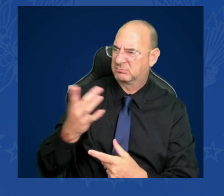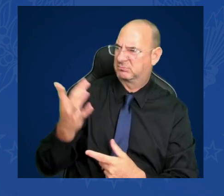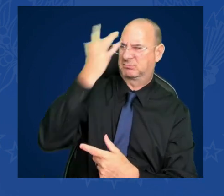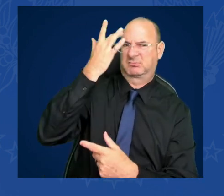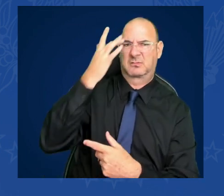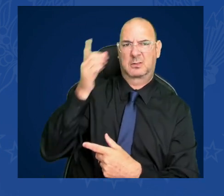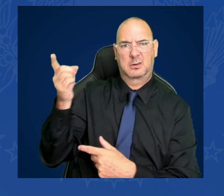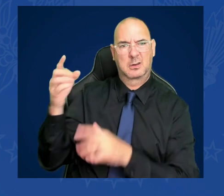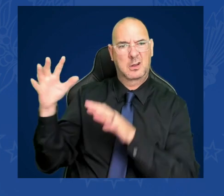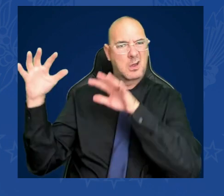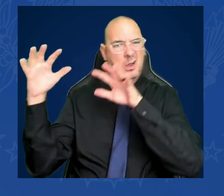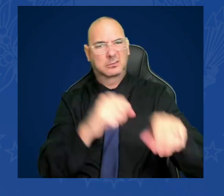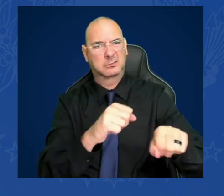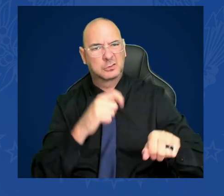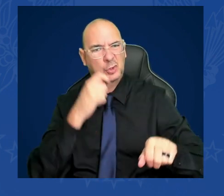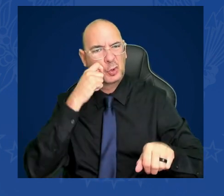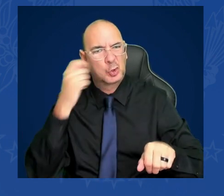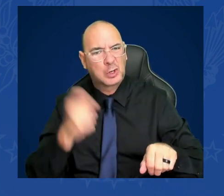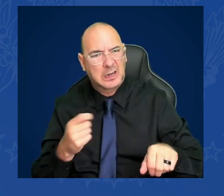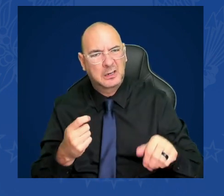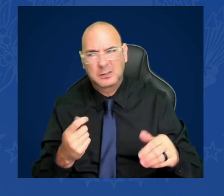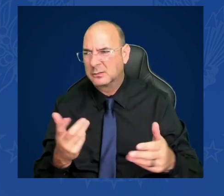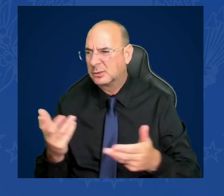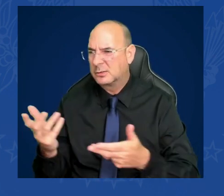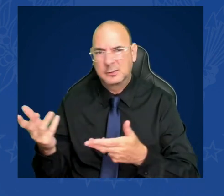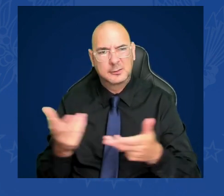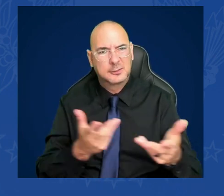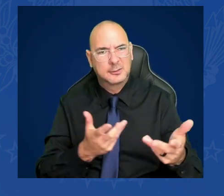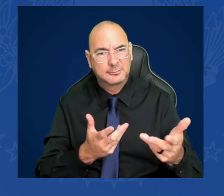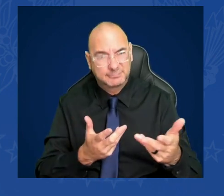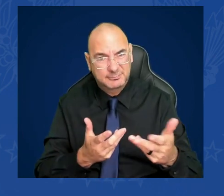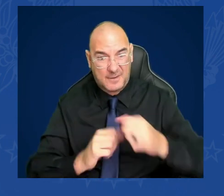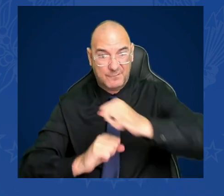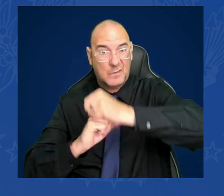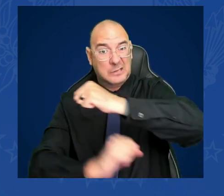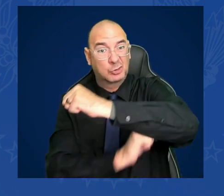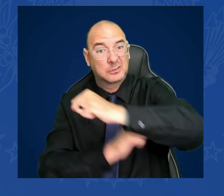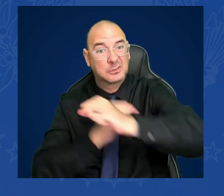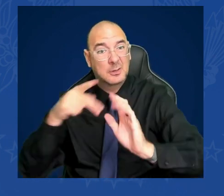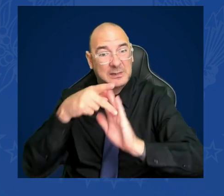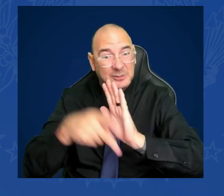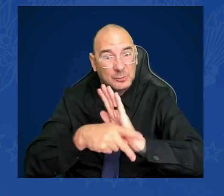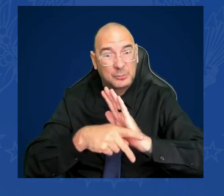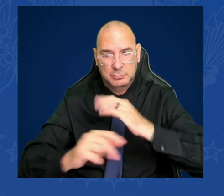where fundamental principles are under threat – principles that are well grounded